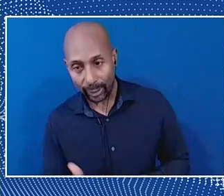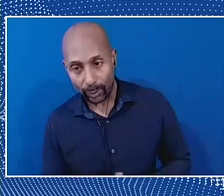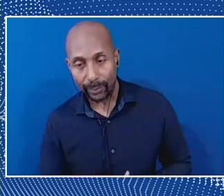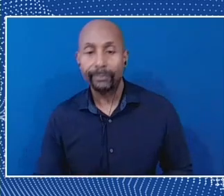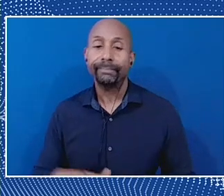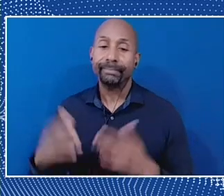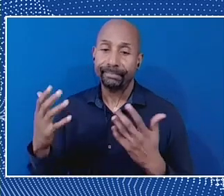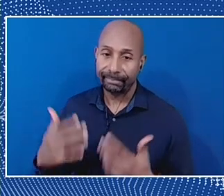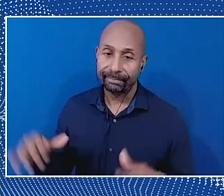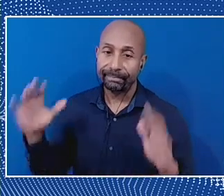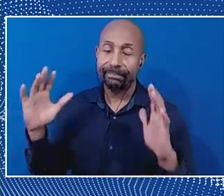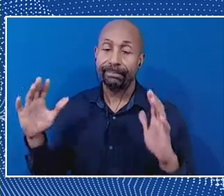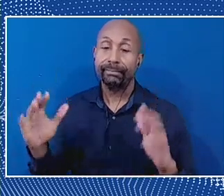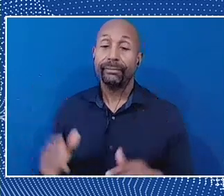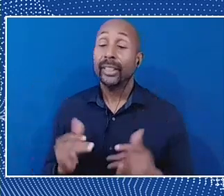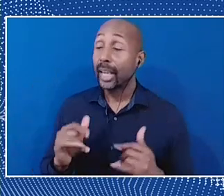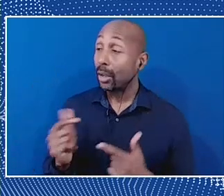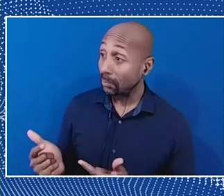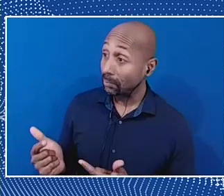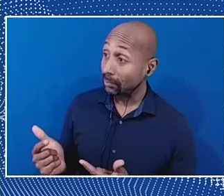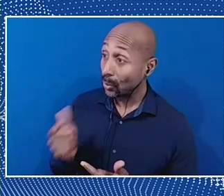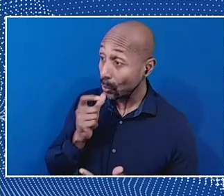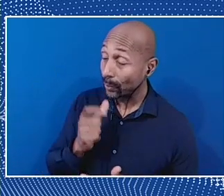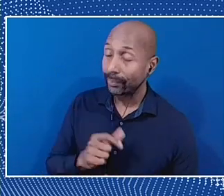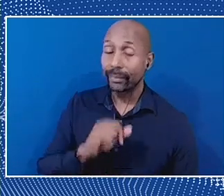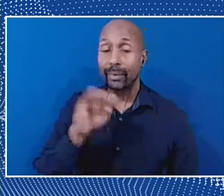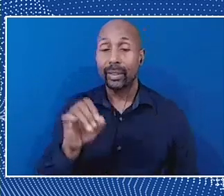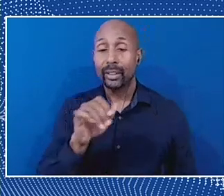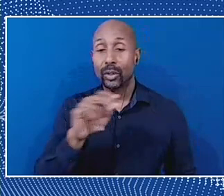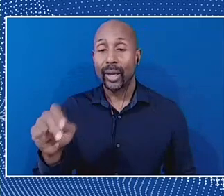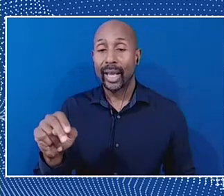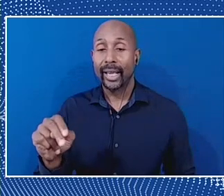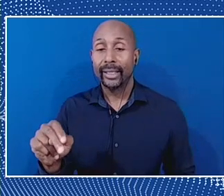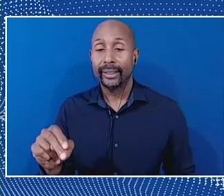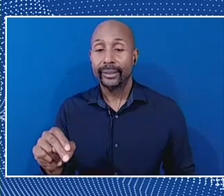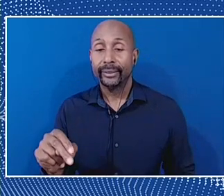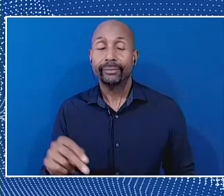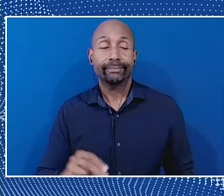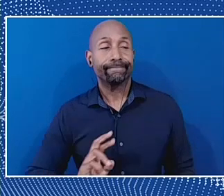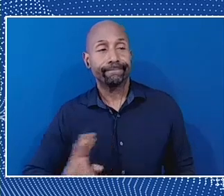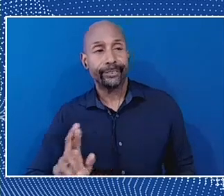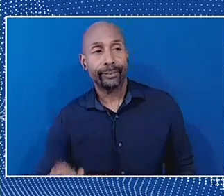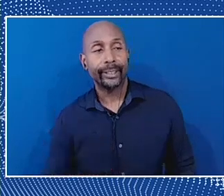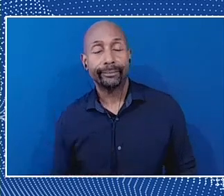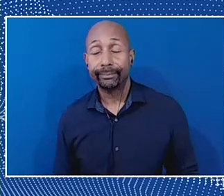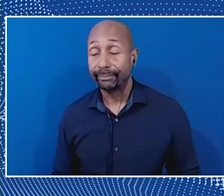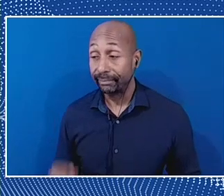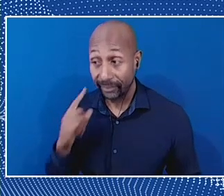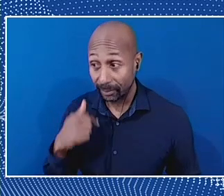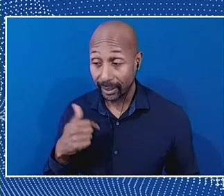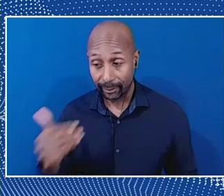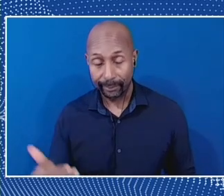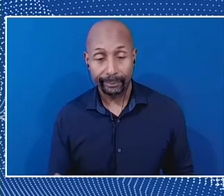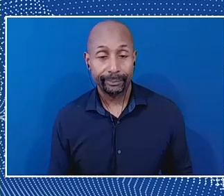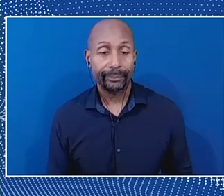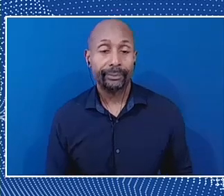Can you hear me? Joann? Yes. You have up to three minutes. Please begin. Thank you. Thank you to the Department of Education and the negotiators for